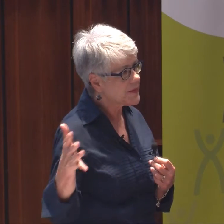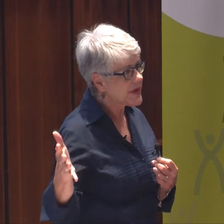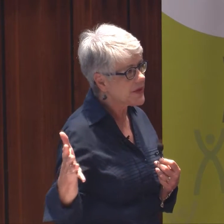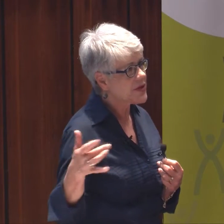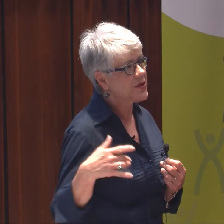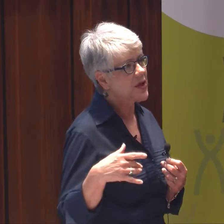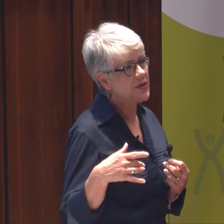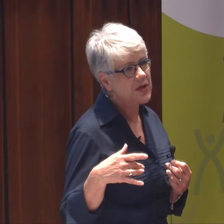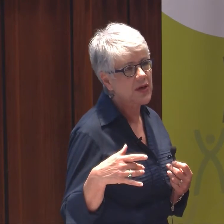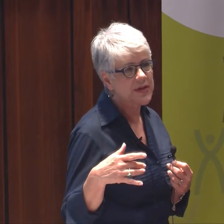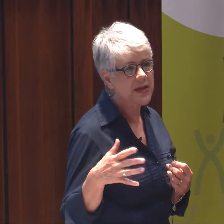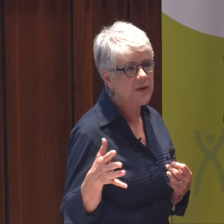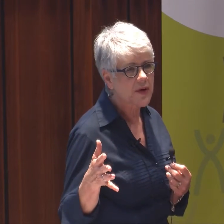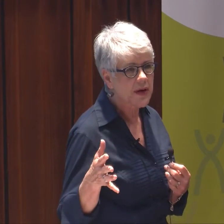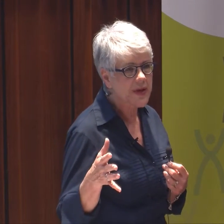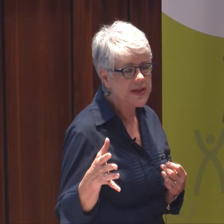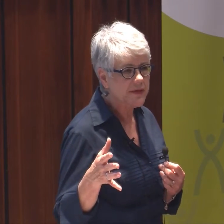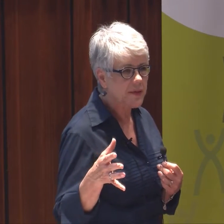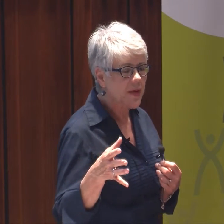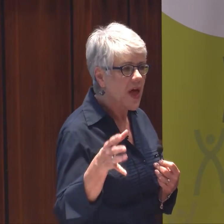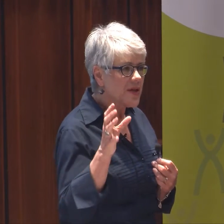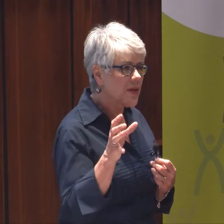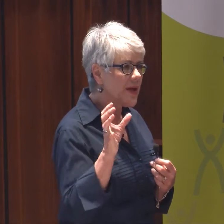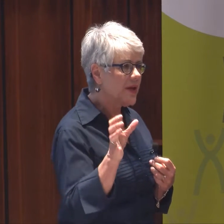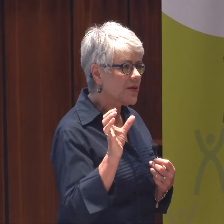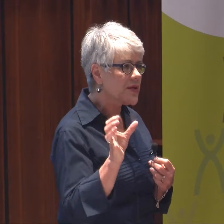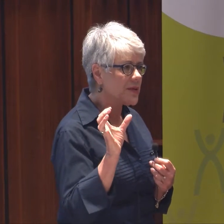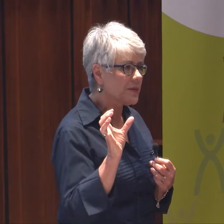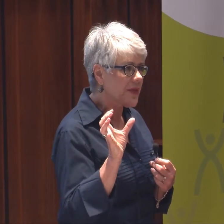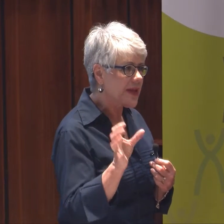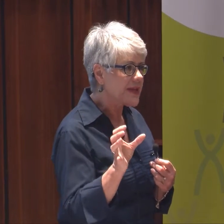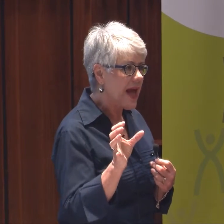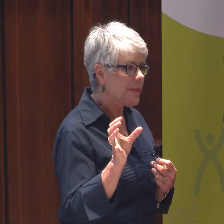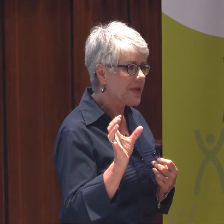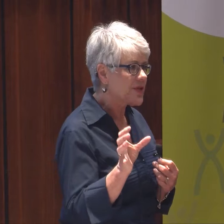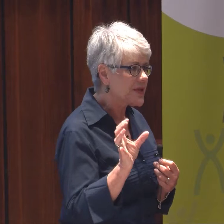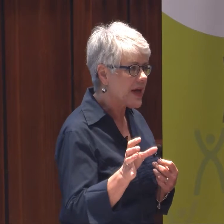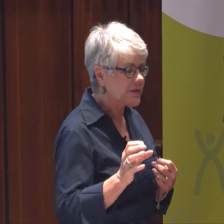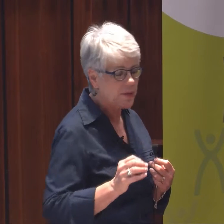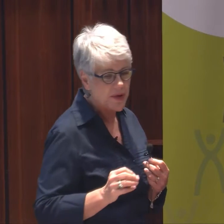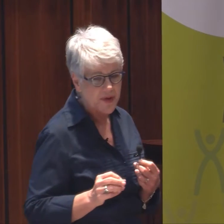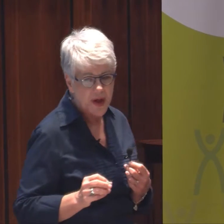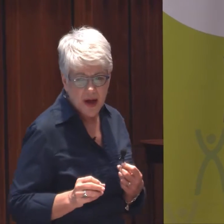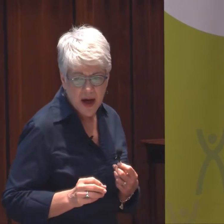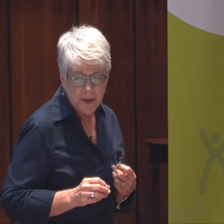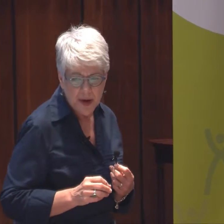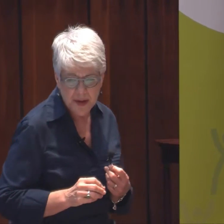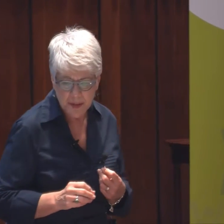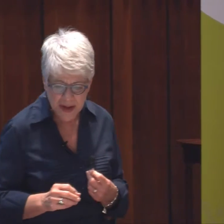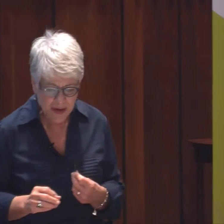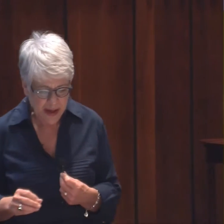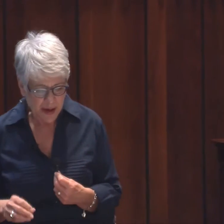definitions go as long as seven or eight weeks after birth. So any of those things that happened just after birth are the perinatal